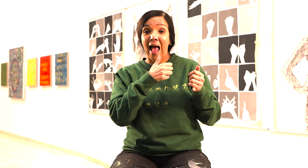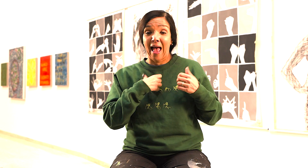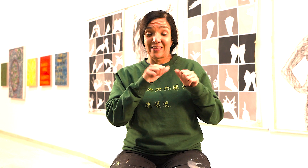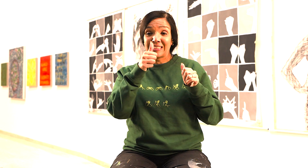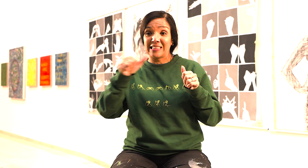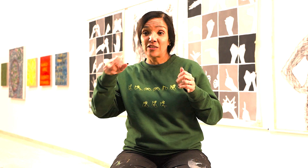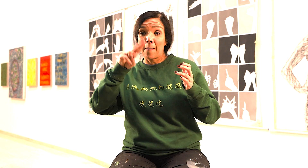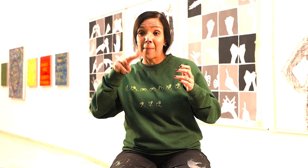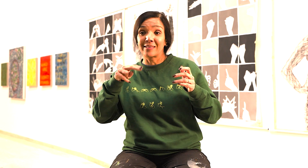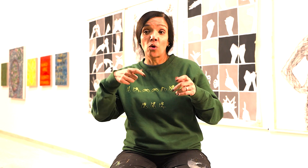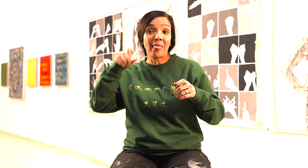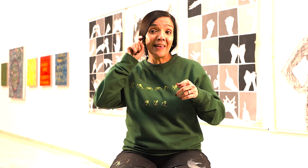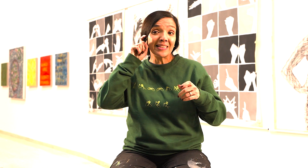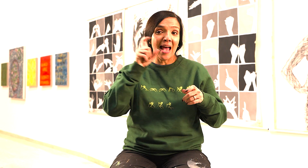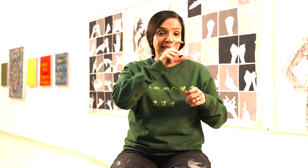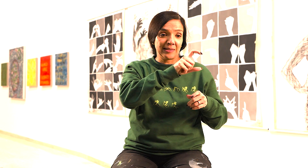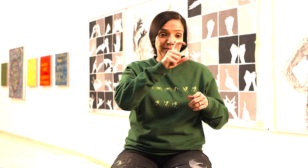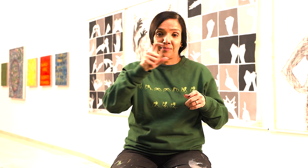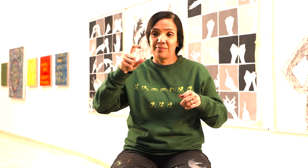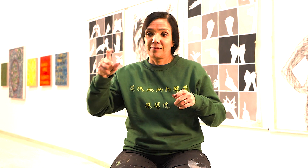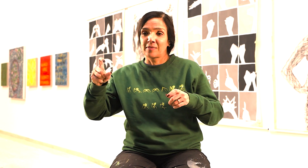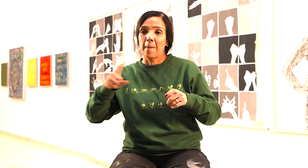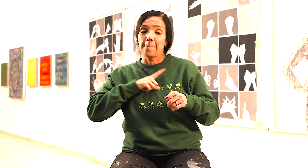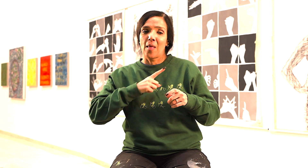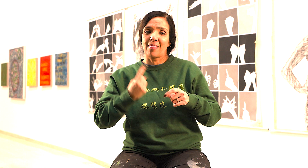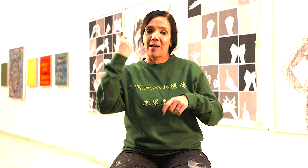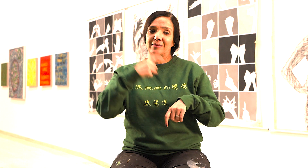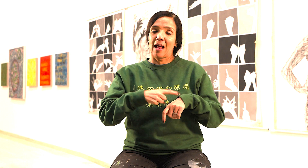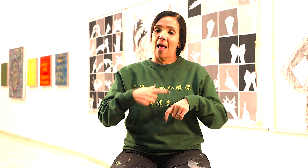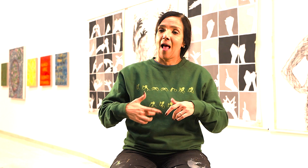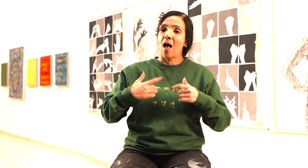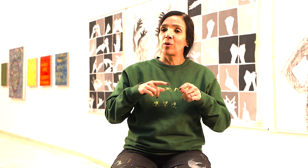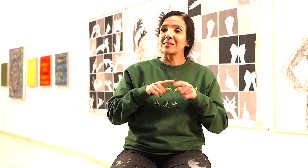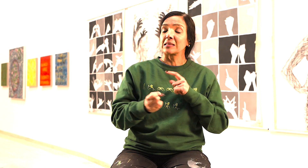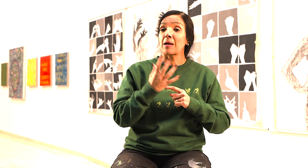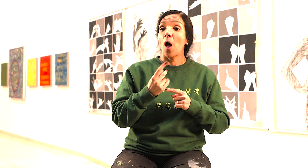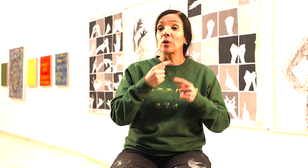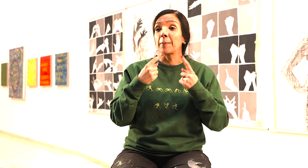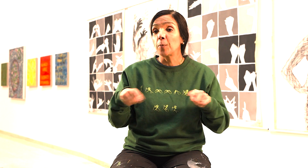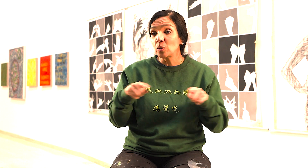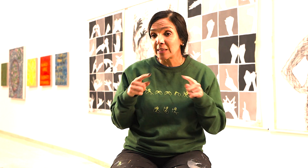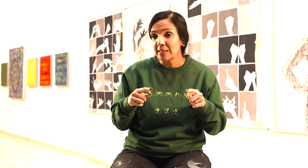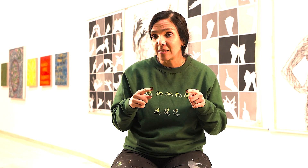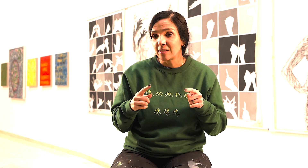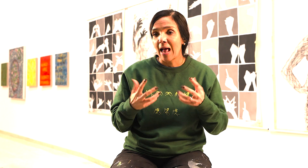Yes, so, I have a series of paintings of hearing aids, because at that time I was inspired by music,